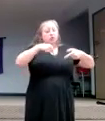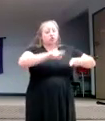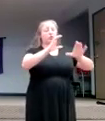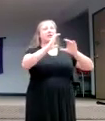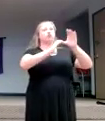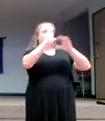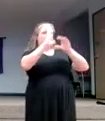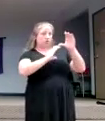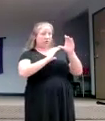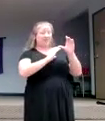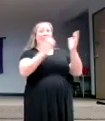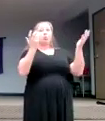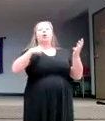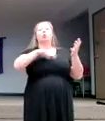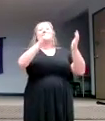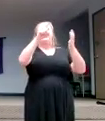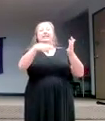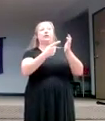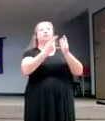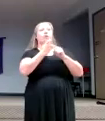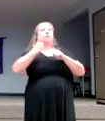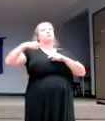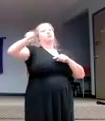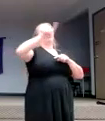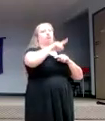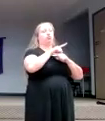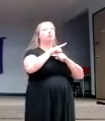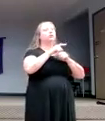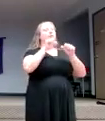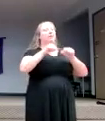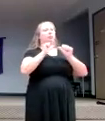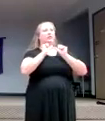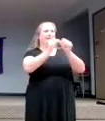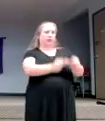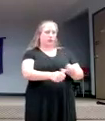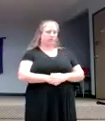and what it is that we need from you all property owners in order to continue with the project.